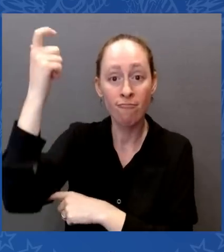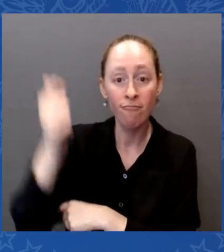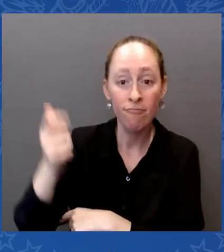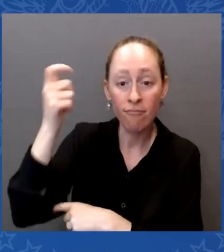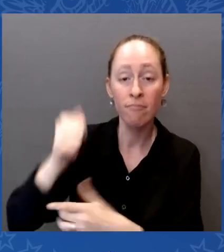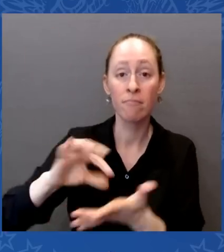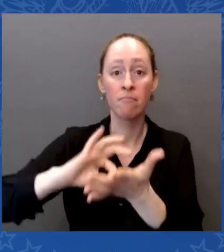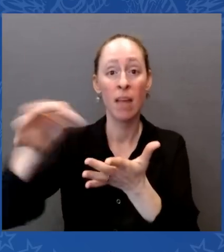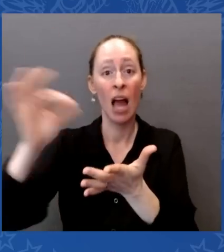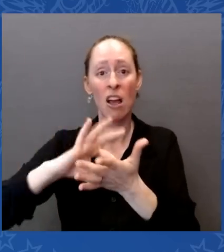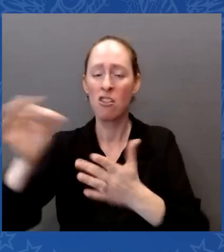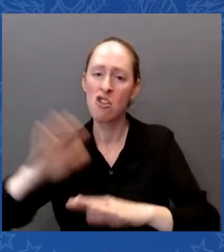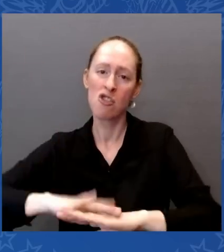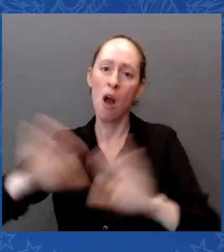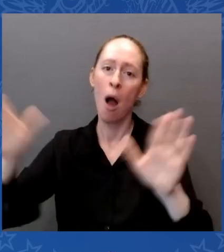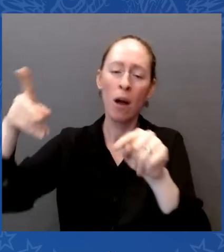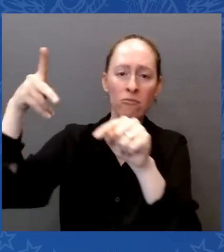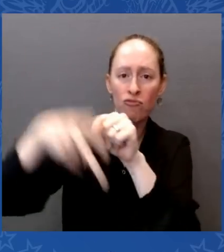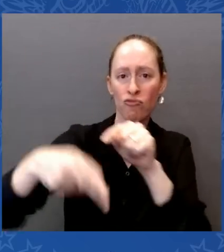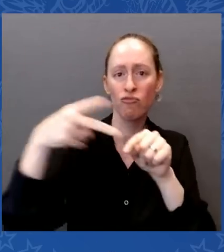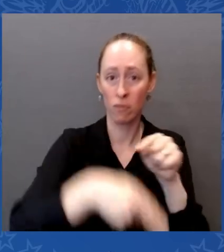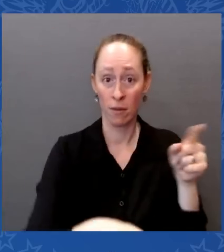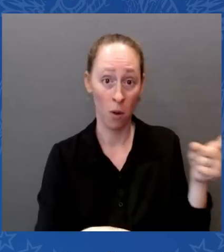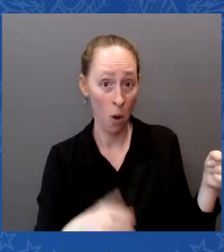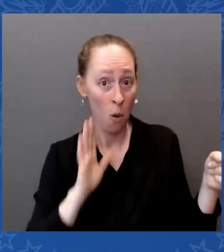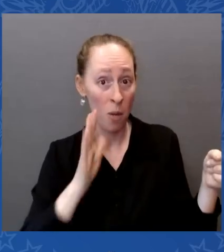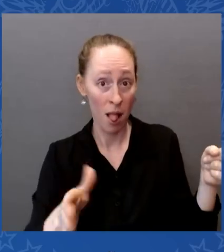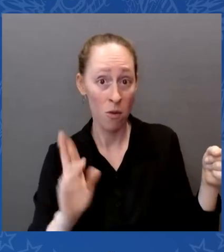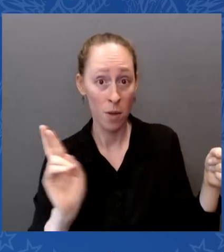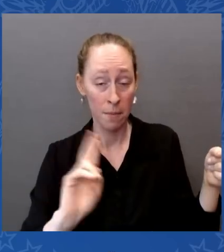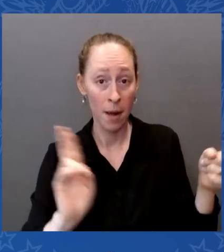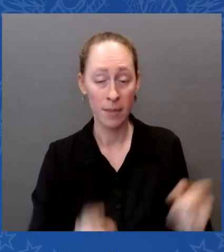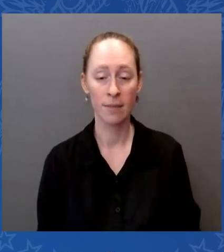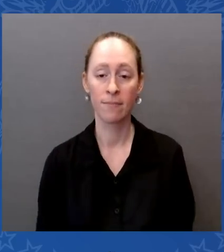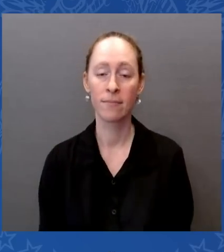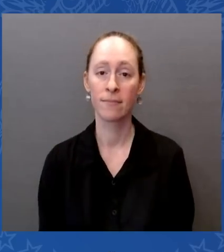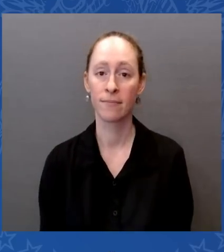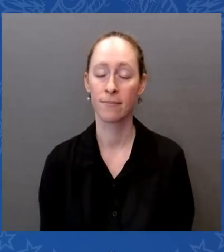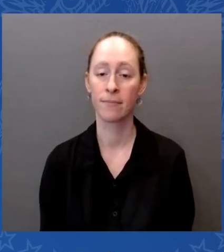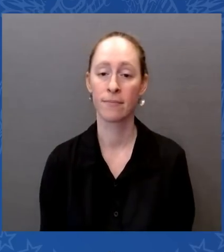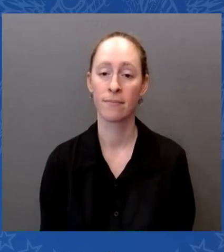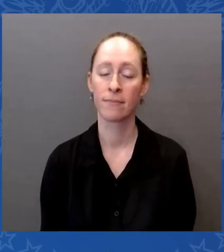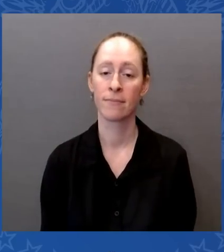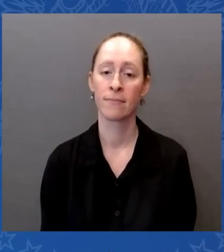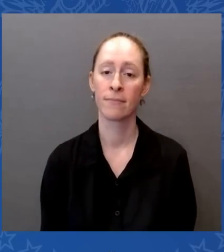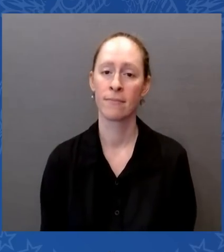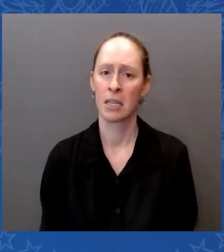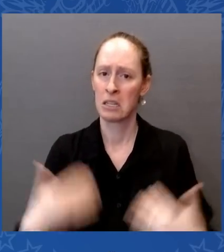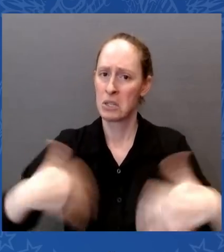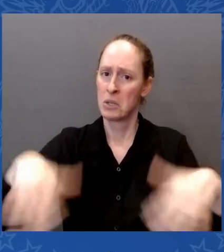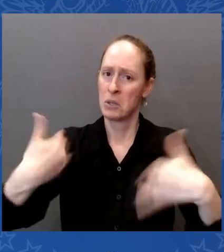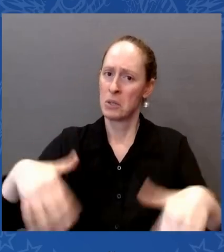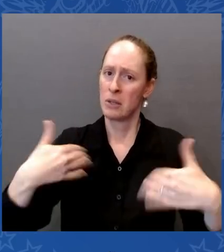the individual tax cuts. They'll threaten the very foundations of the American economy if we don't meet their demands.